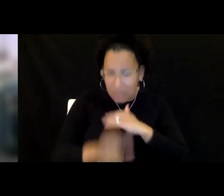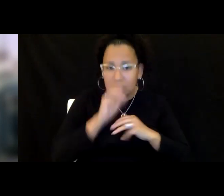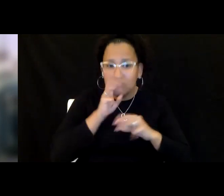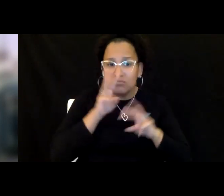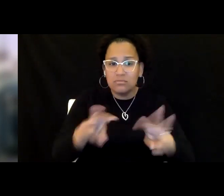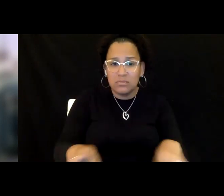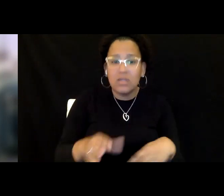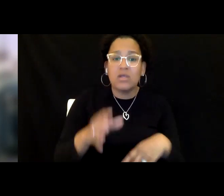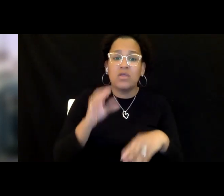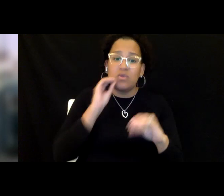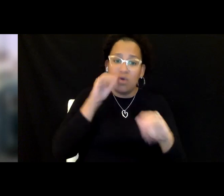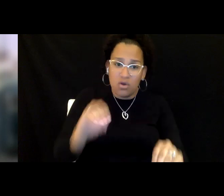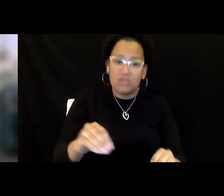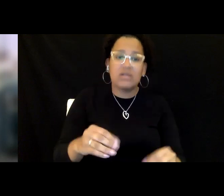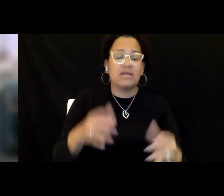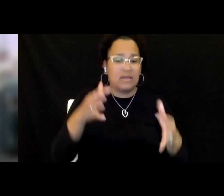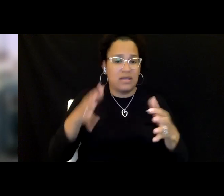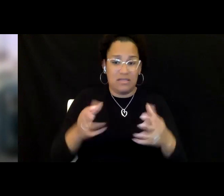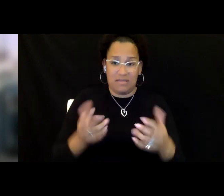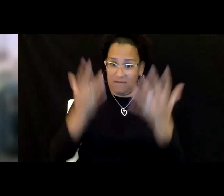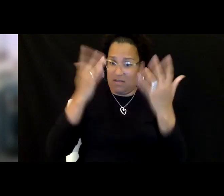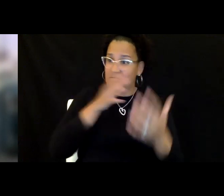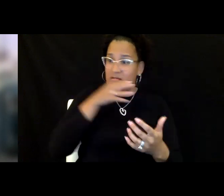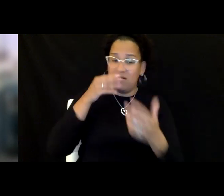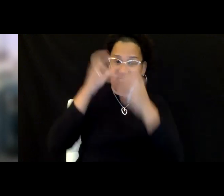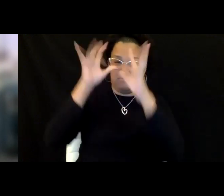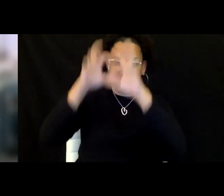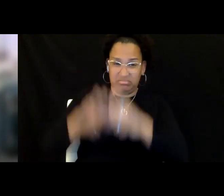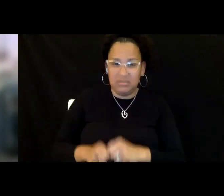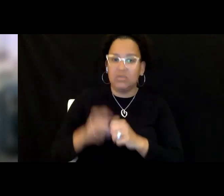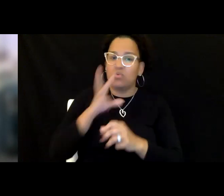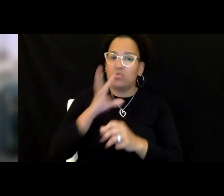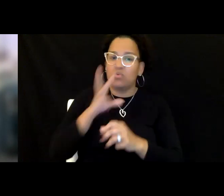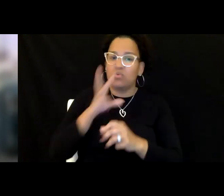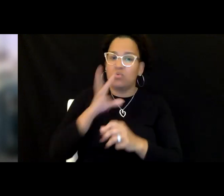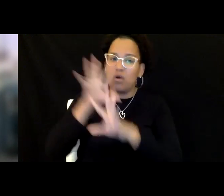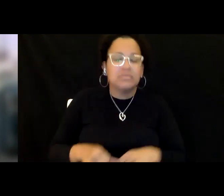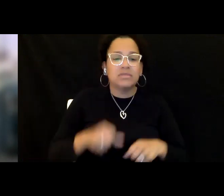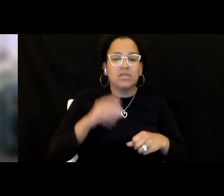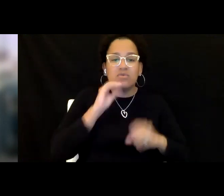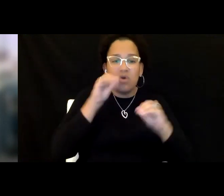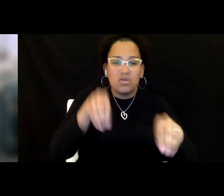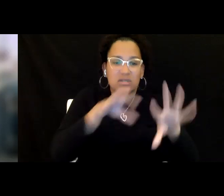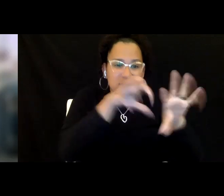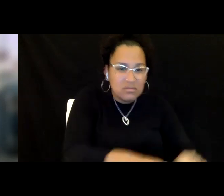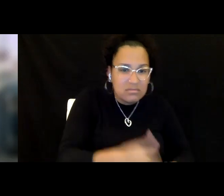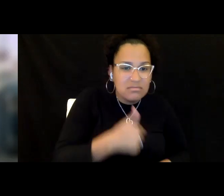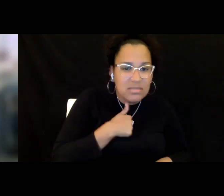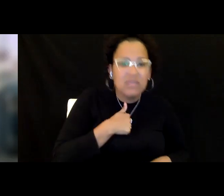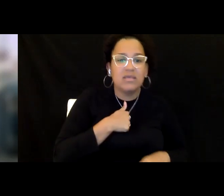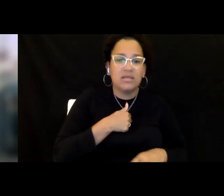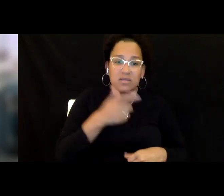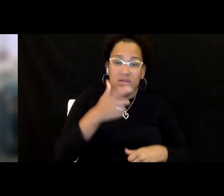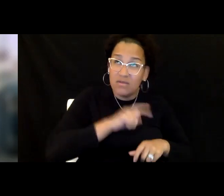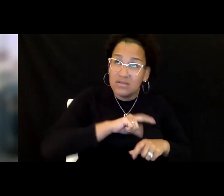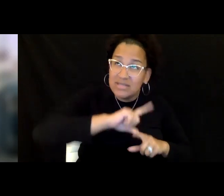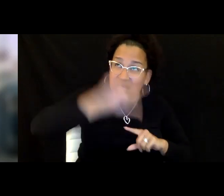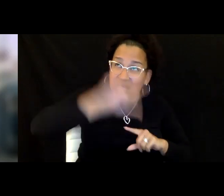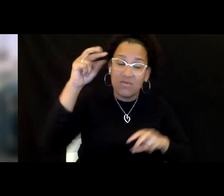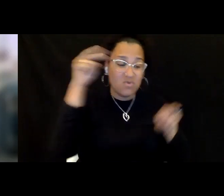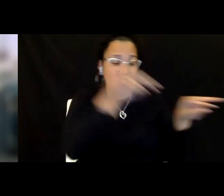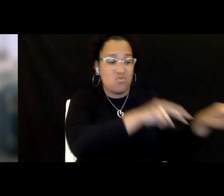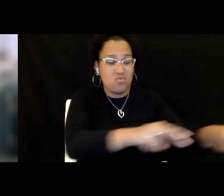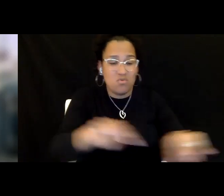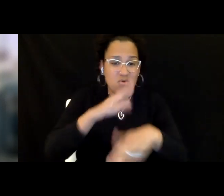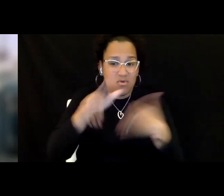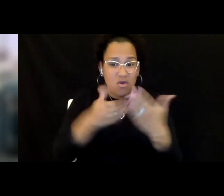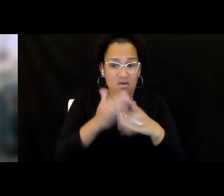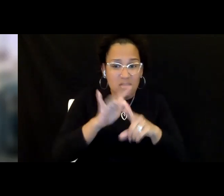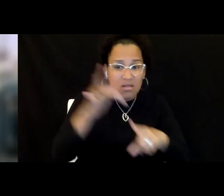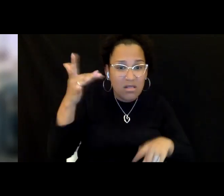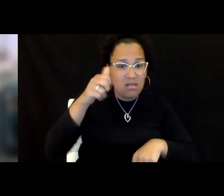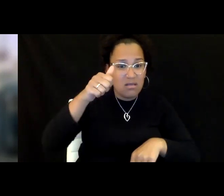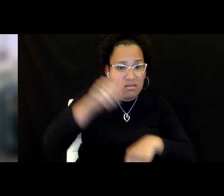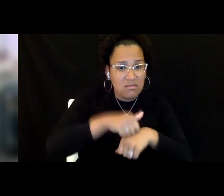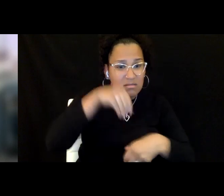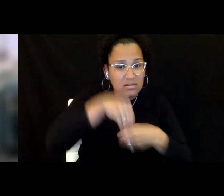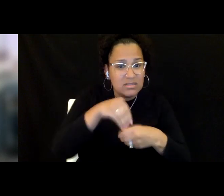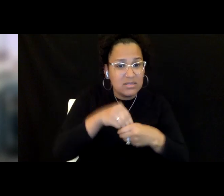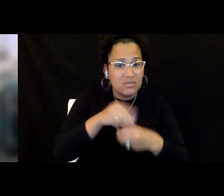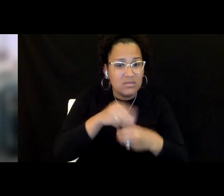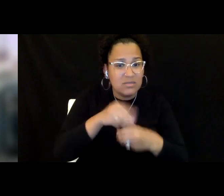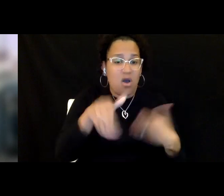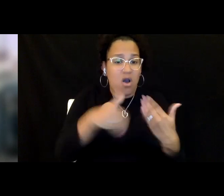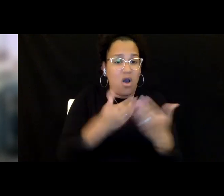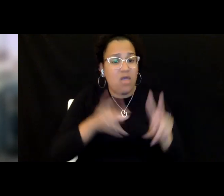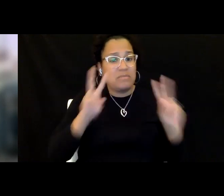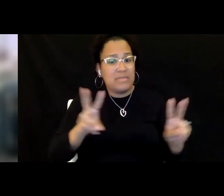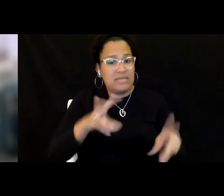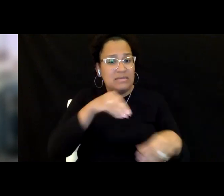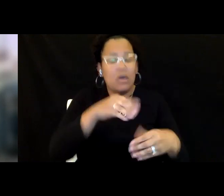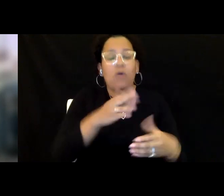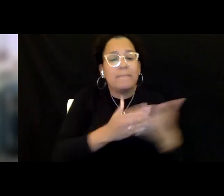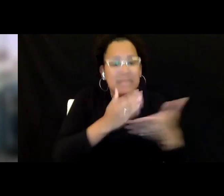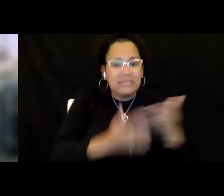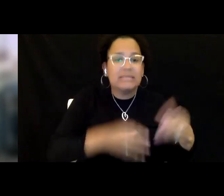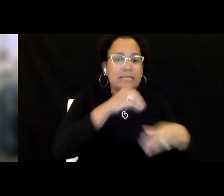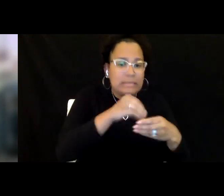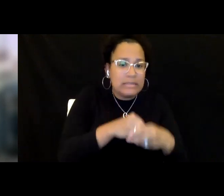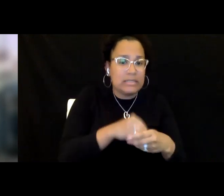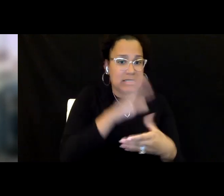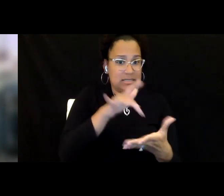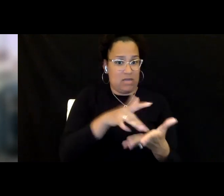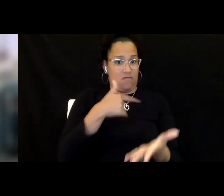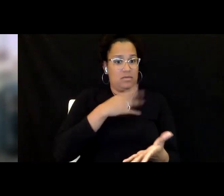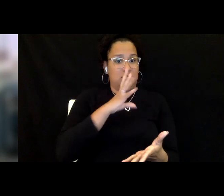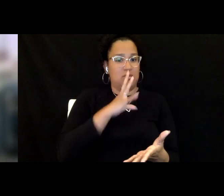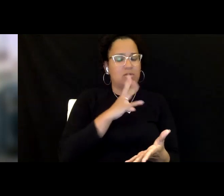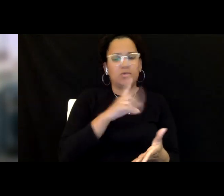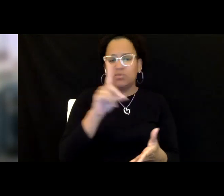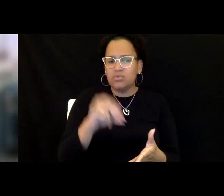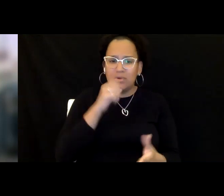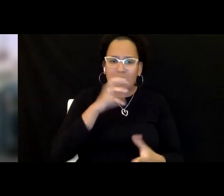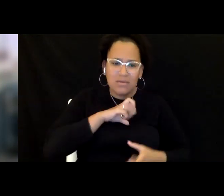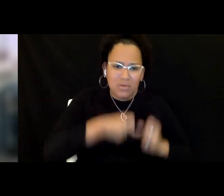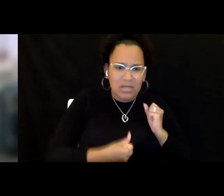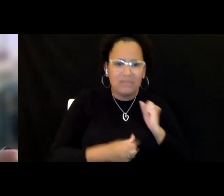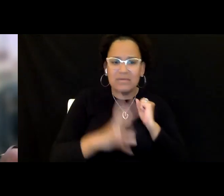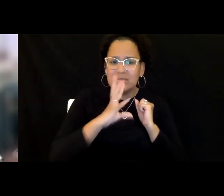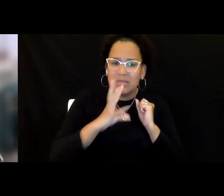Tate N. Oquendo: The ocean has claimed the burning farmhouse the ocean has claimed me on spirit back to fly and watch and grasp the crystals at the Center of the sea, the pieces folding just so we're joy is made the Center of the see the Center of me speaking do not grieve the speaking light instead.